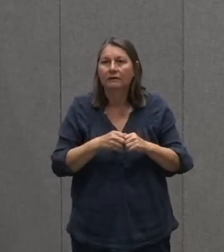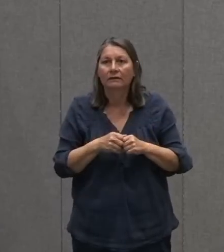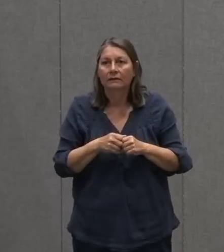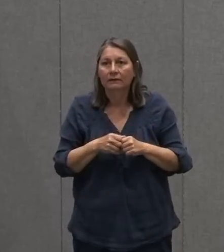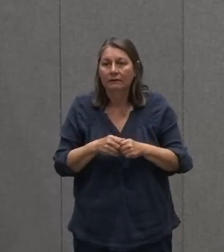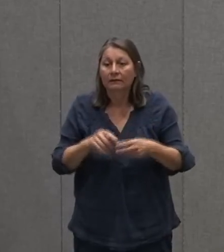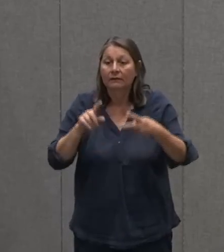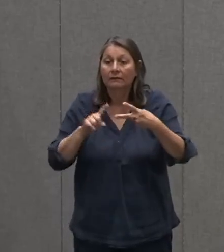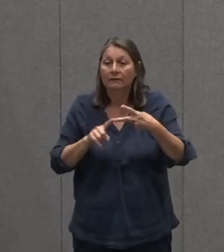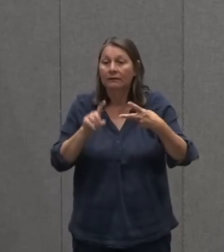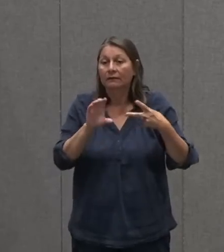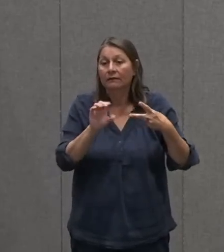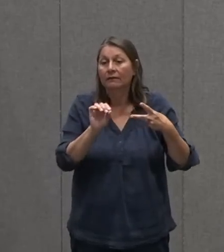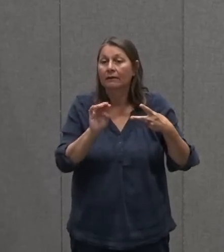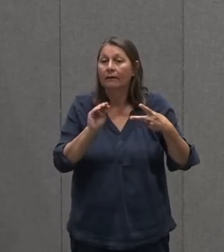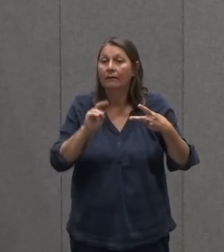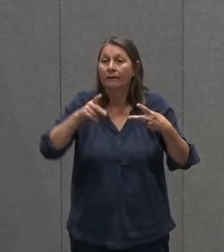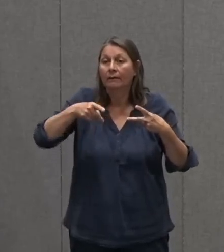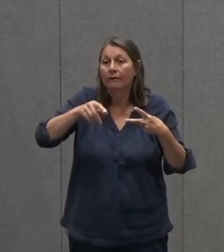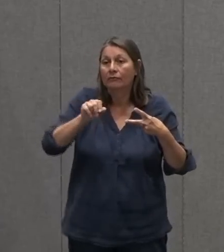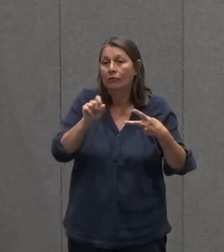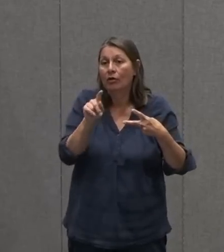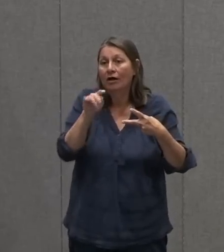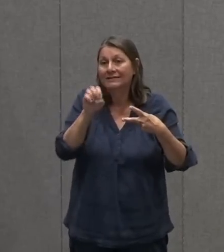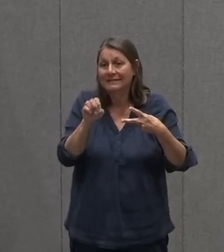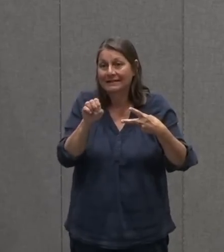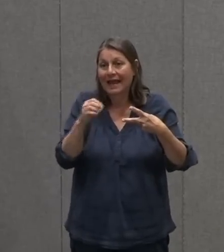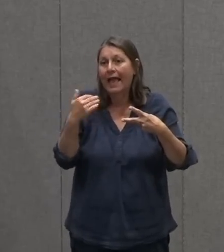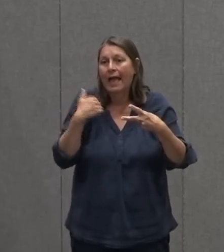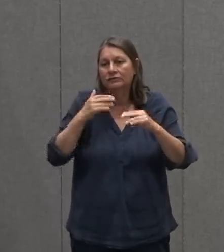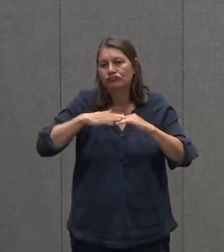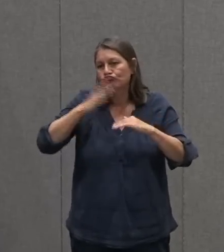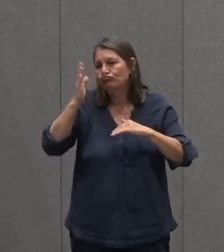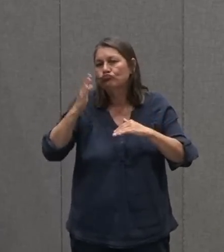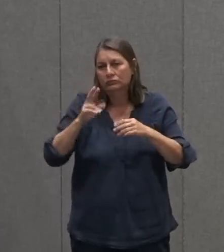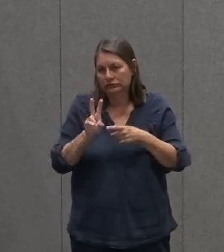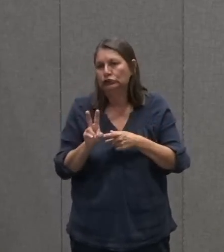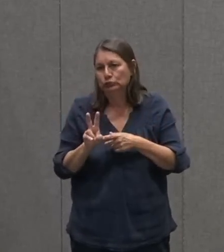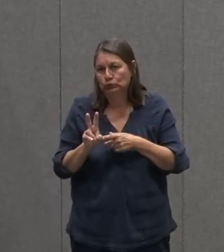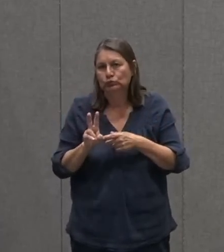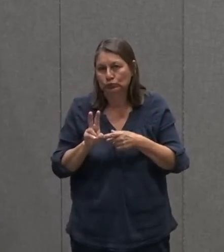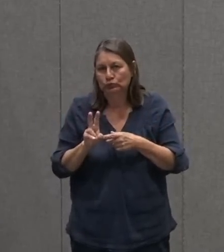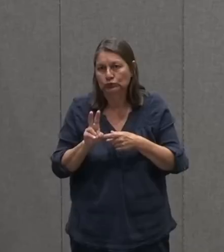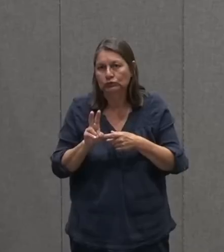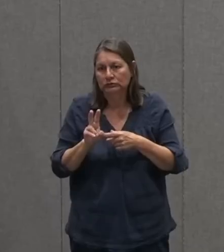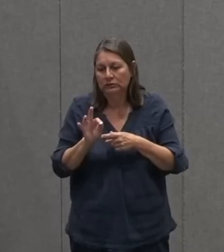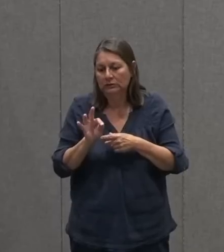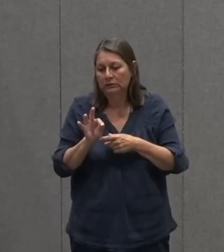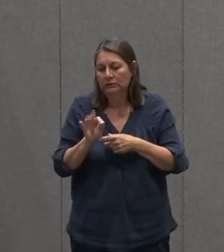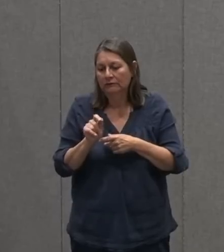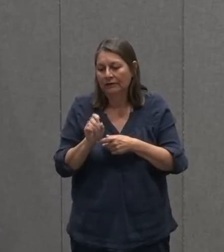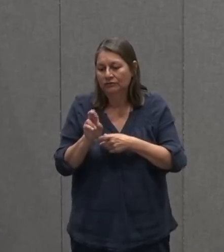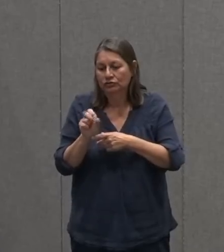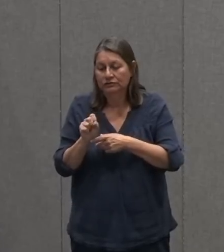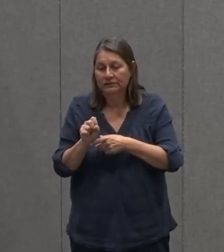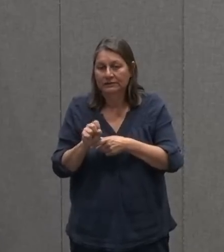Composite has more than two. So for example six has one times six,